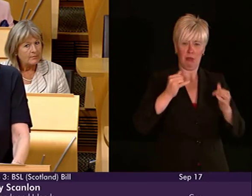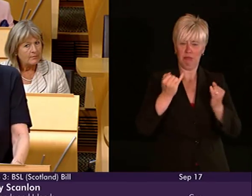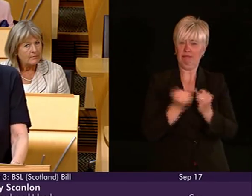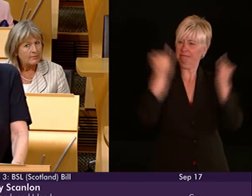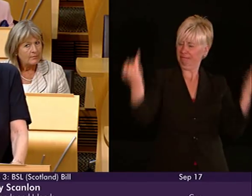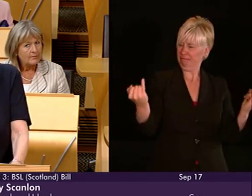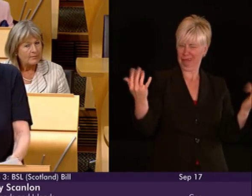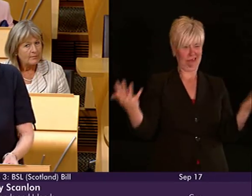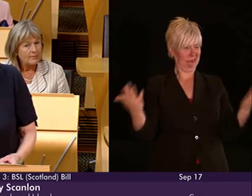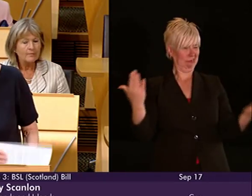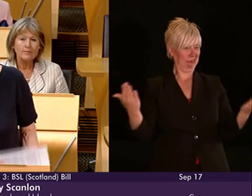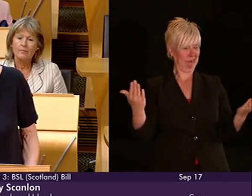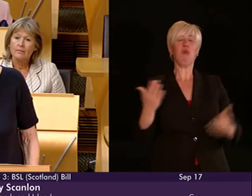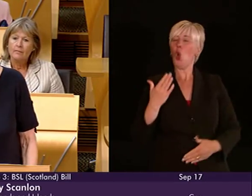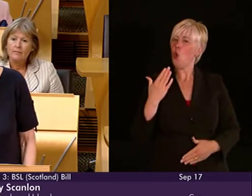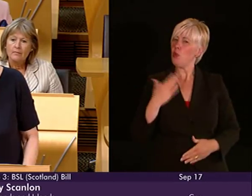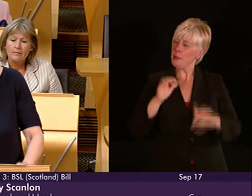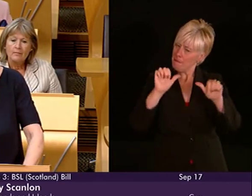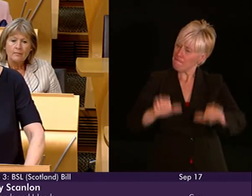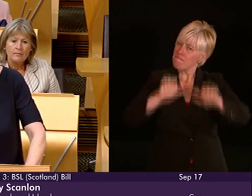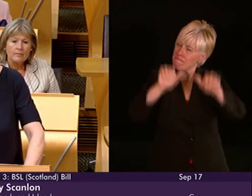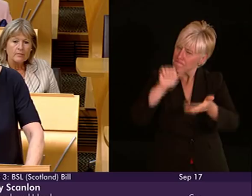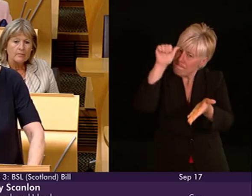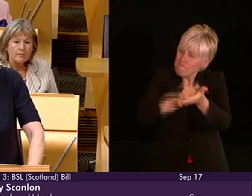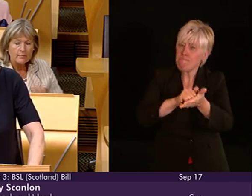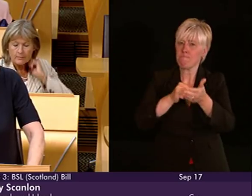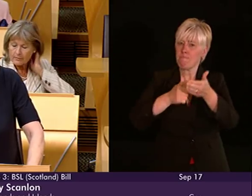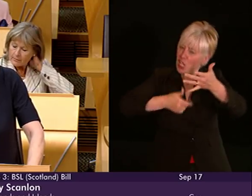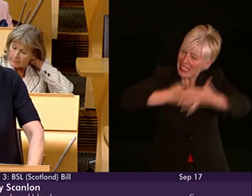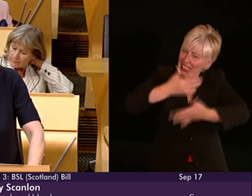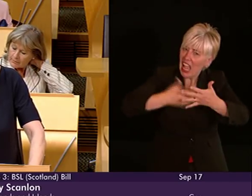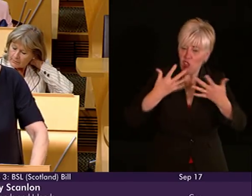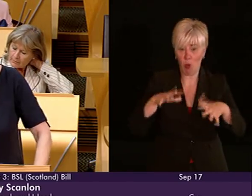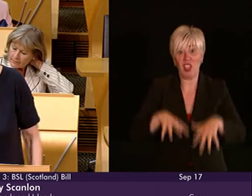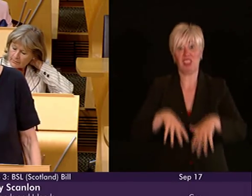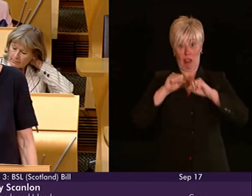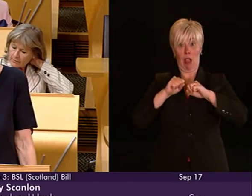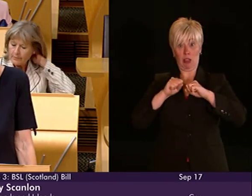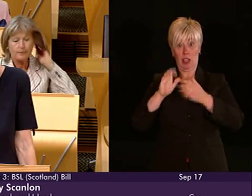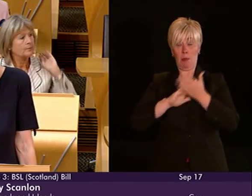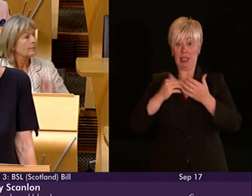Unless accurate figures are assured from the start, any progress measurements will be